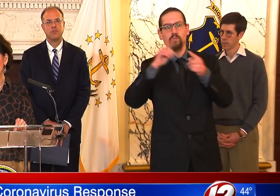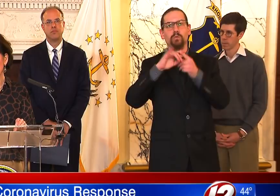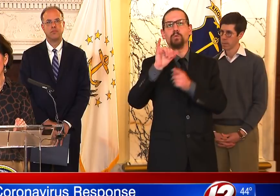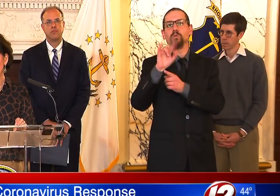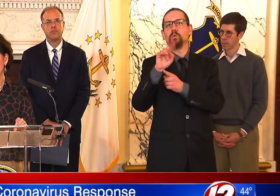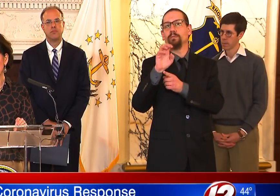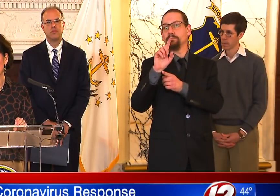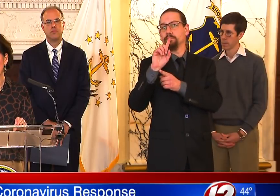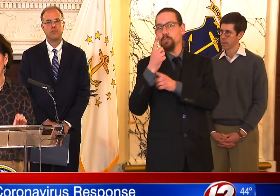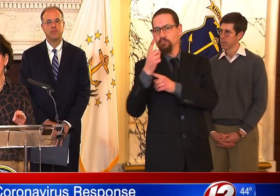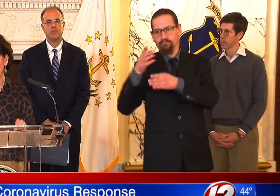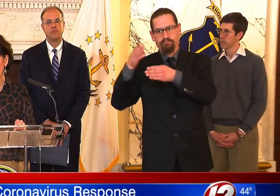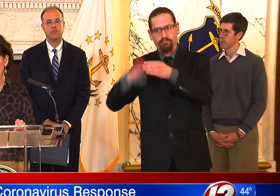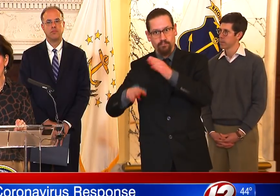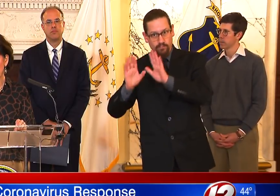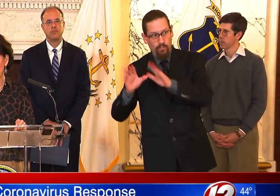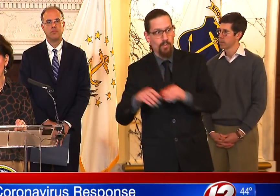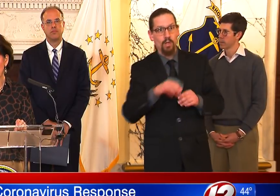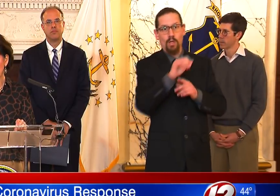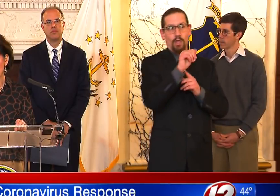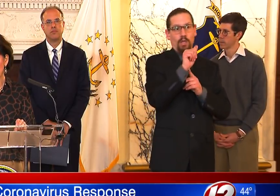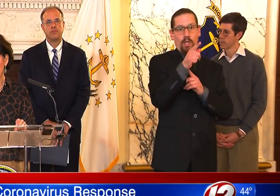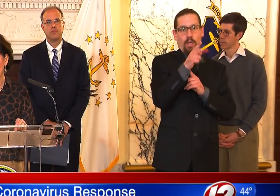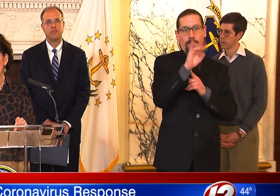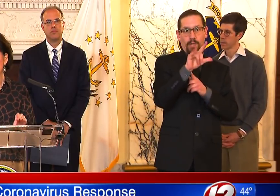MARCH 1, YOU HAVE UNTIL JUNE 1.